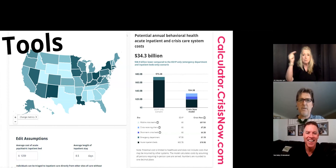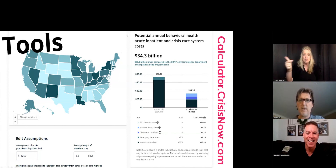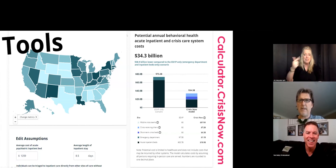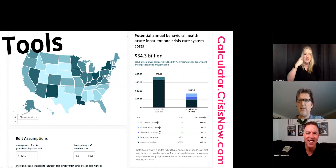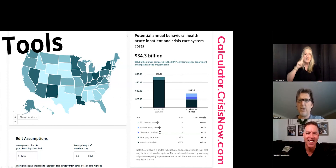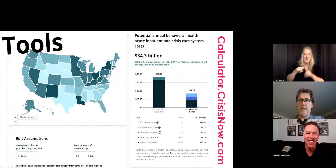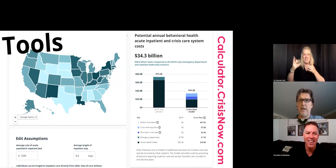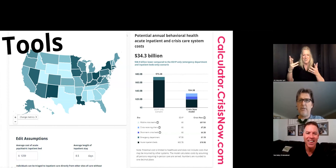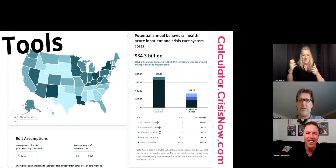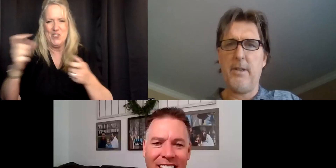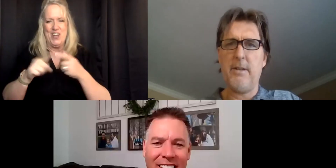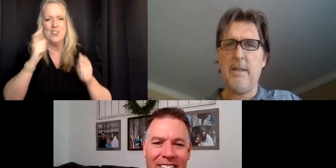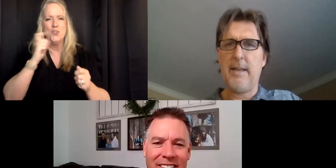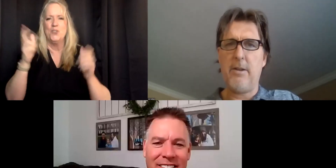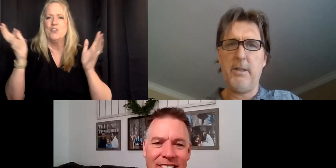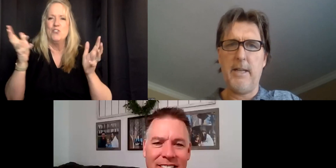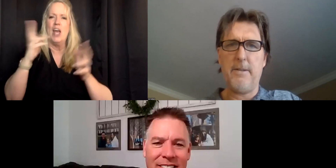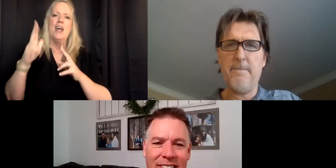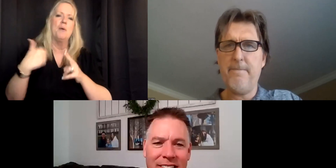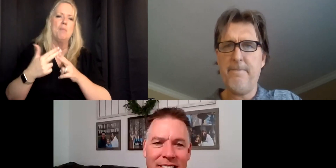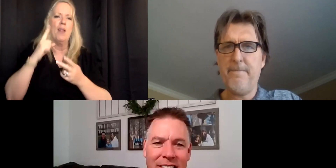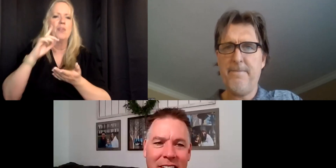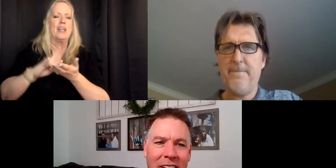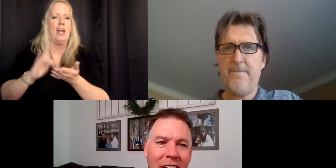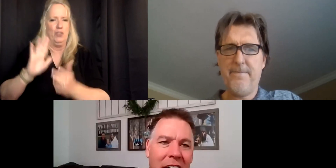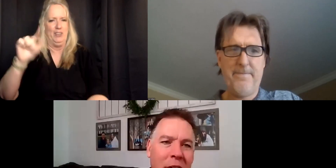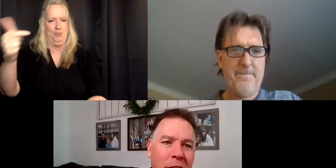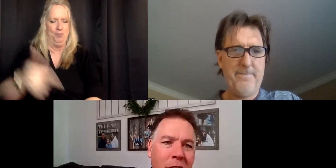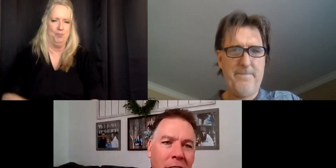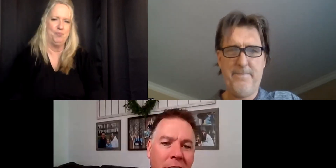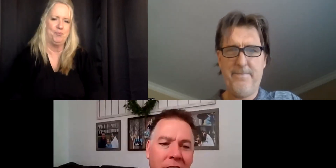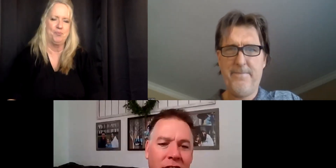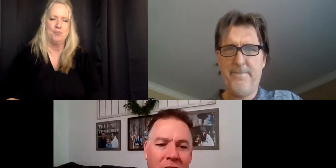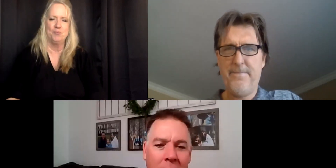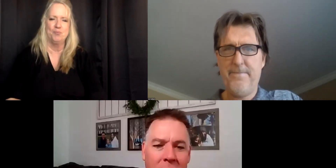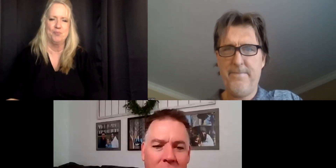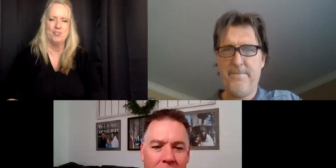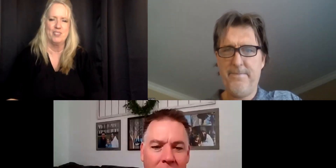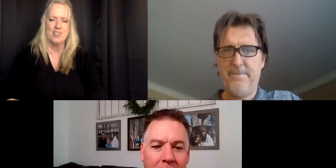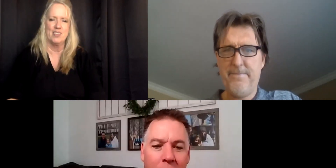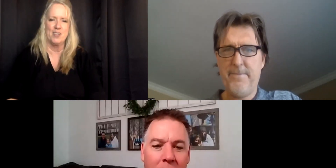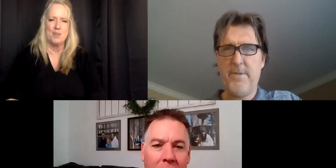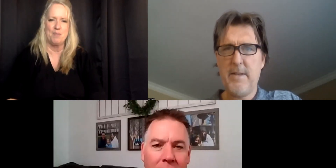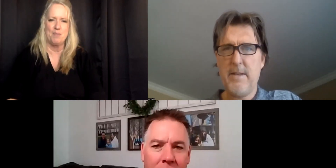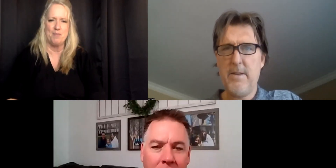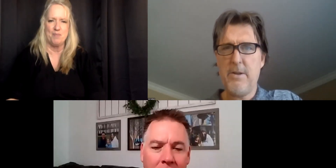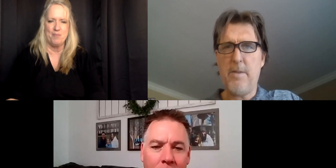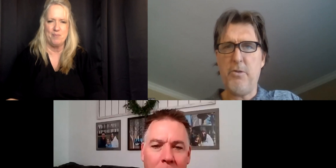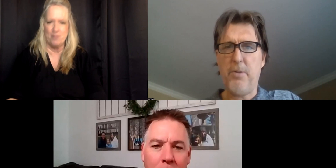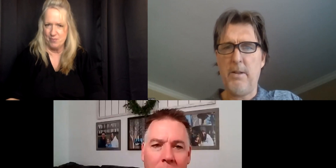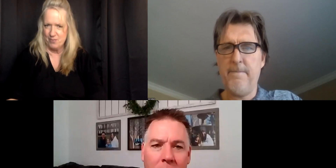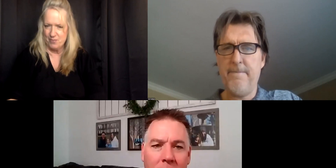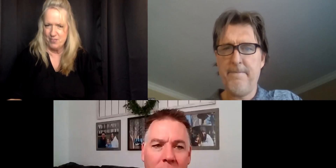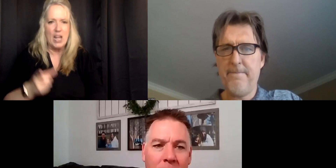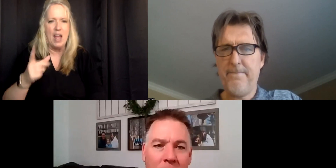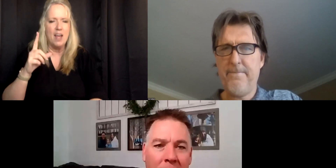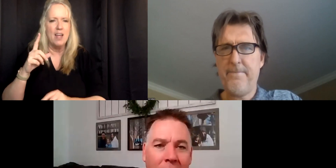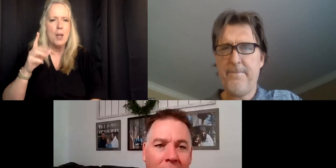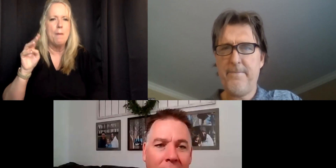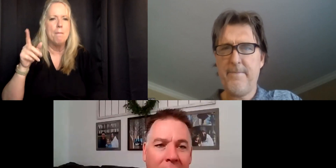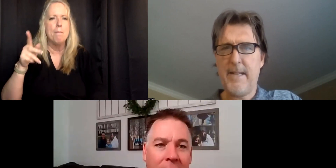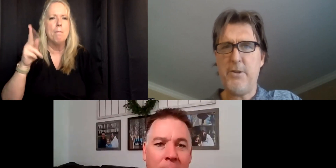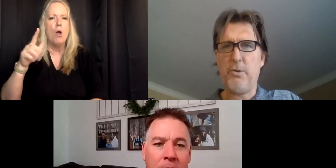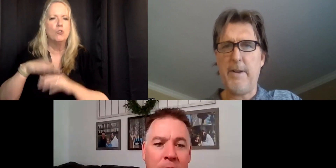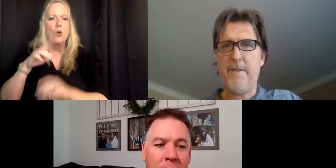YOU WANT TO CHAT ABOUT, THE, THE CALCULATOR. >> YOU ARE ON MUTE, PAUL? AND YOU OWE $25.